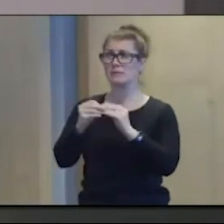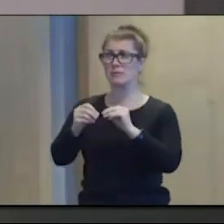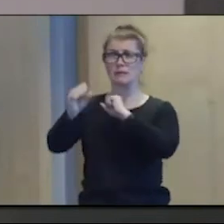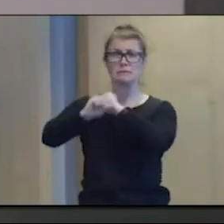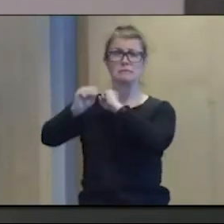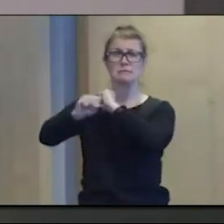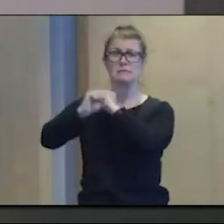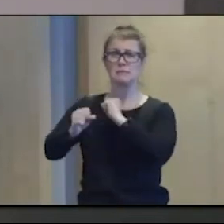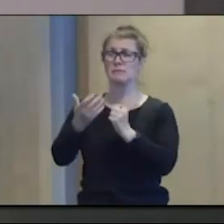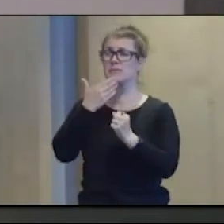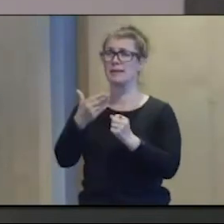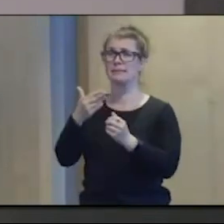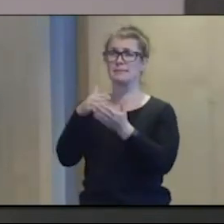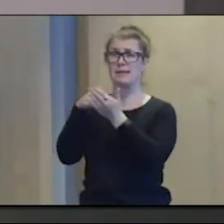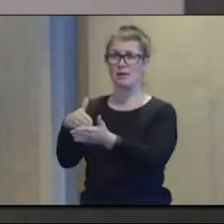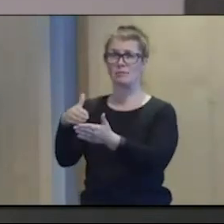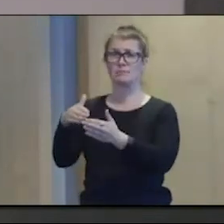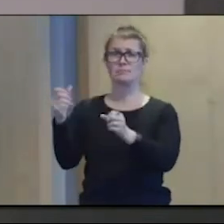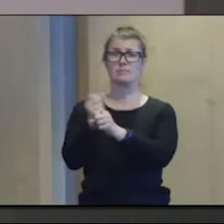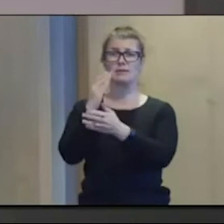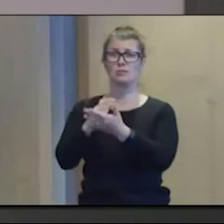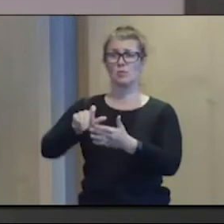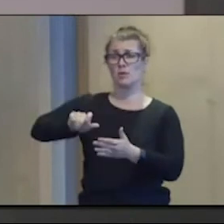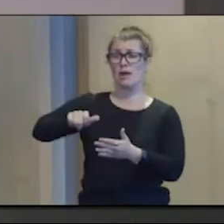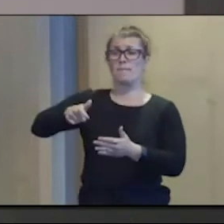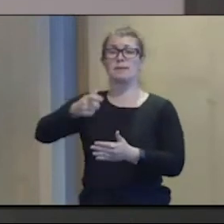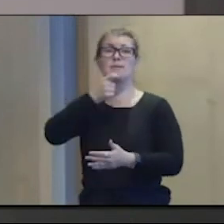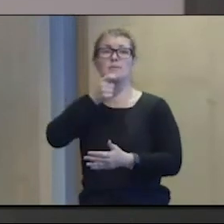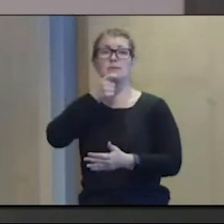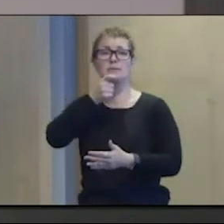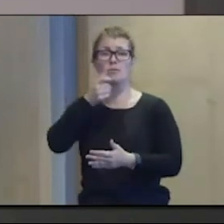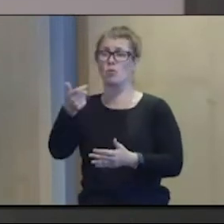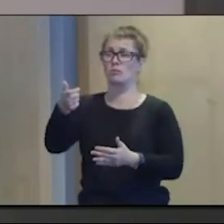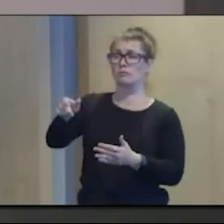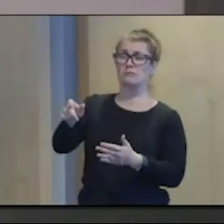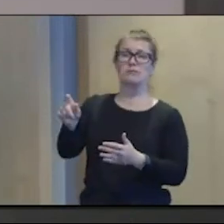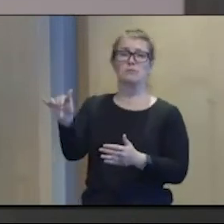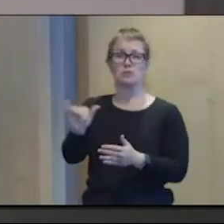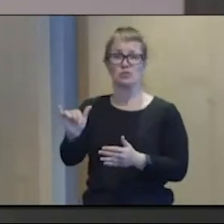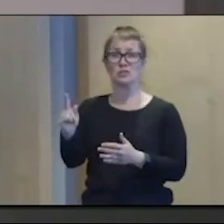thermostat settings it helped on number of occasions and it was altruistic there was no